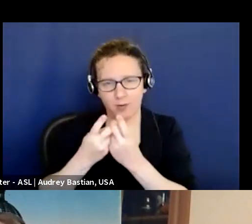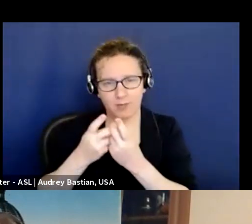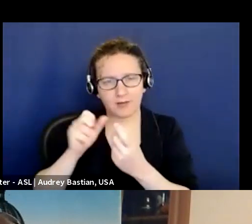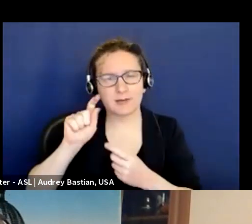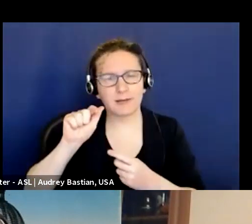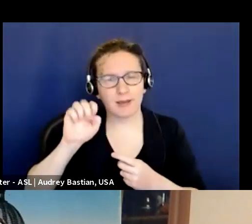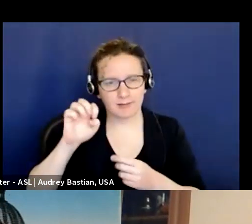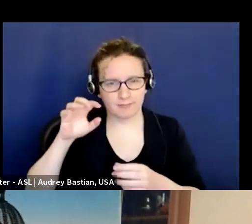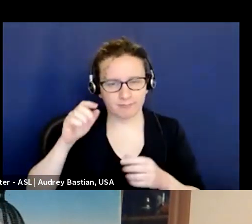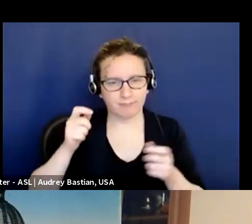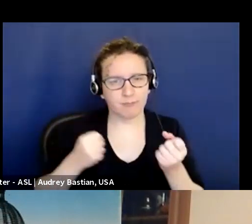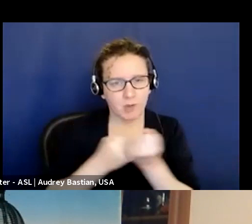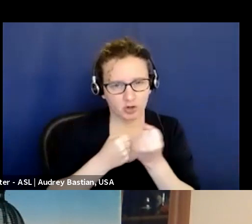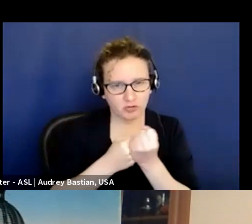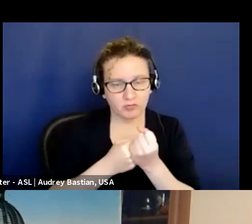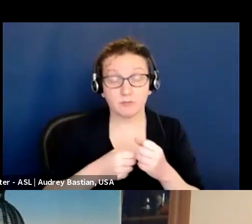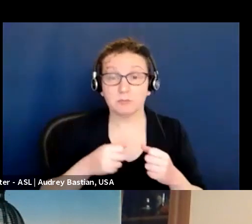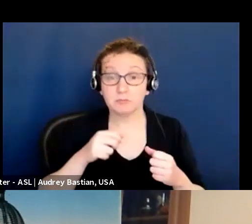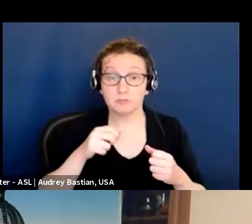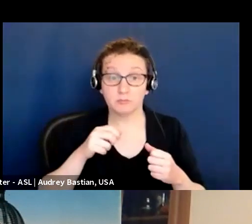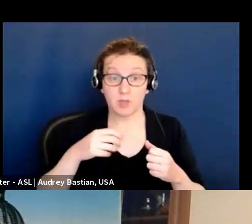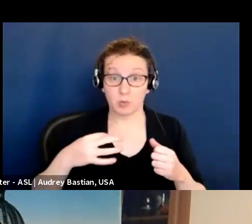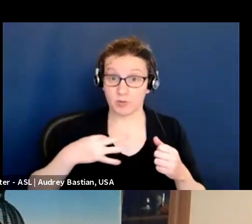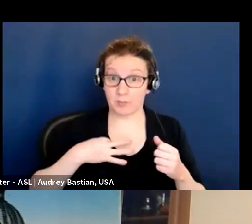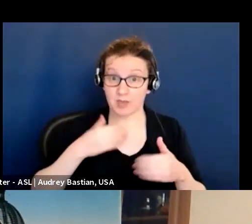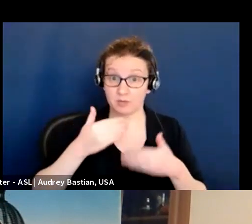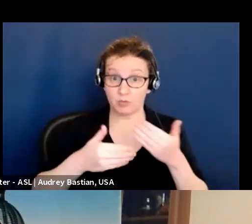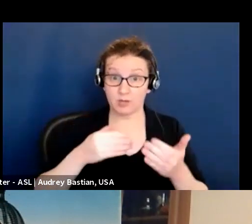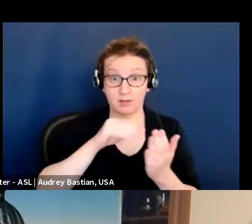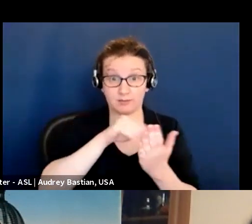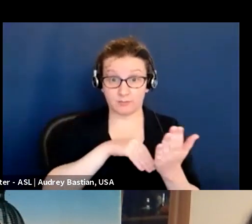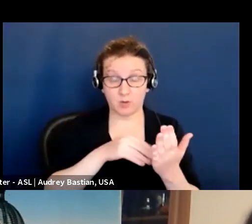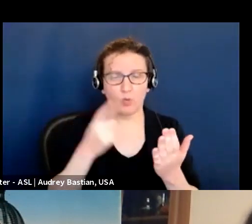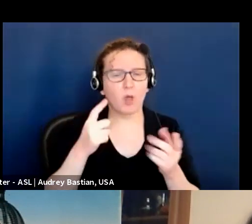And when I went through that application process, one of the recruiters called me and she was like,